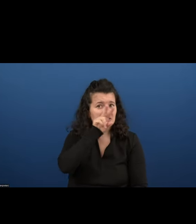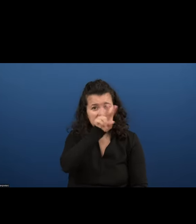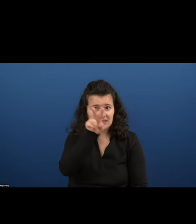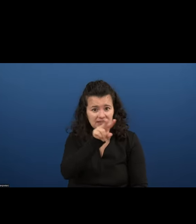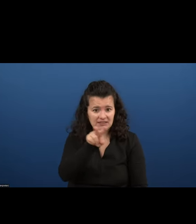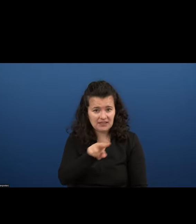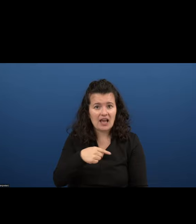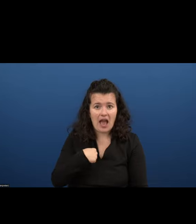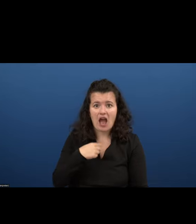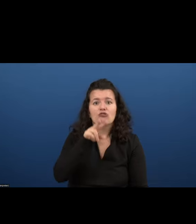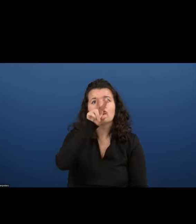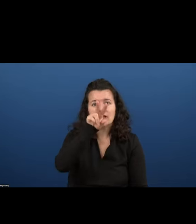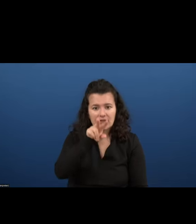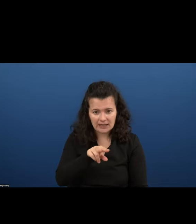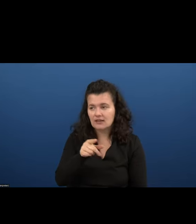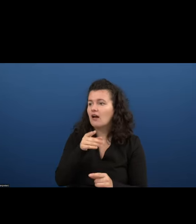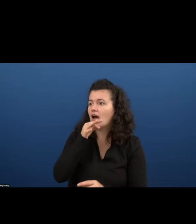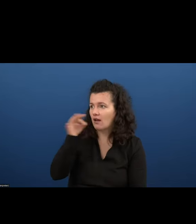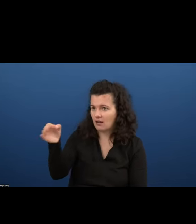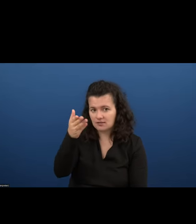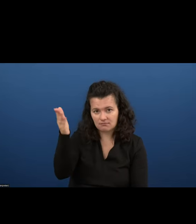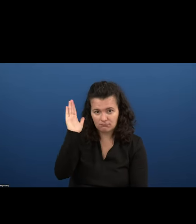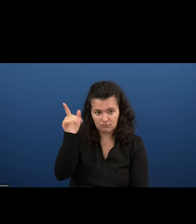to address them. 11:35:44 As for the speakers I kindly asked